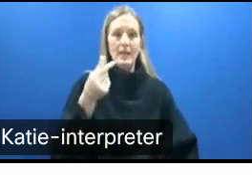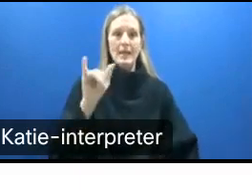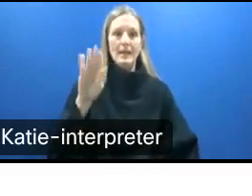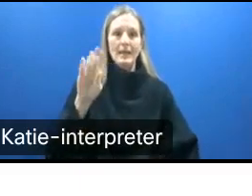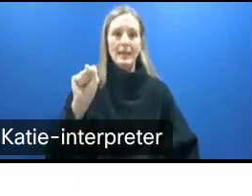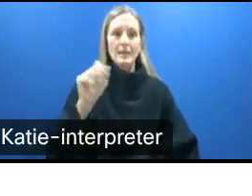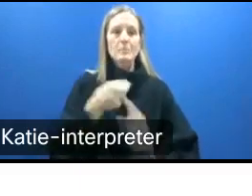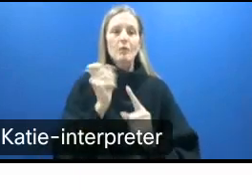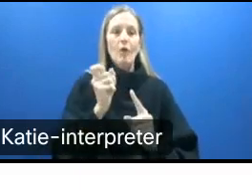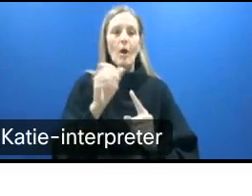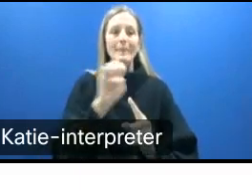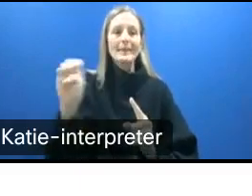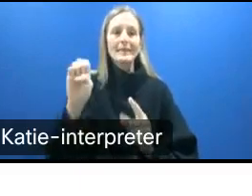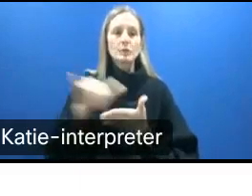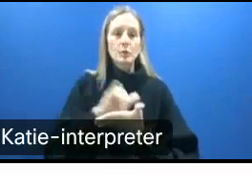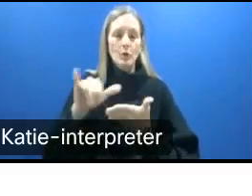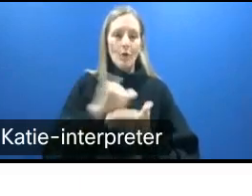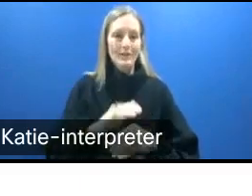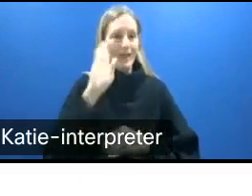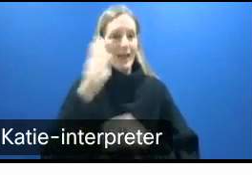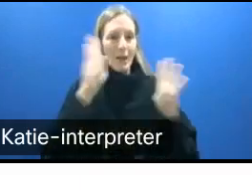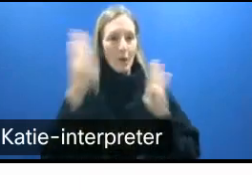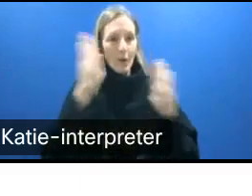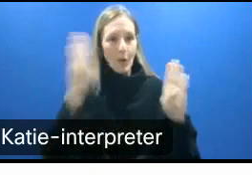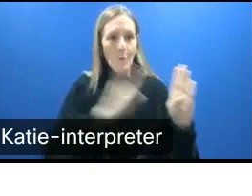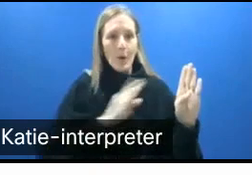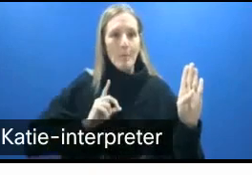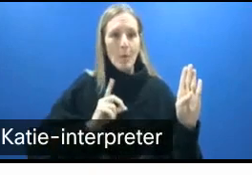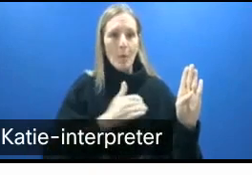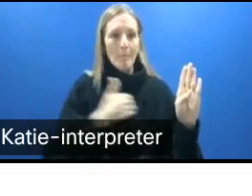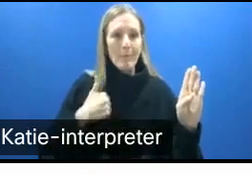And another board members of good evening.